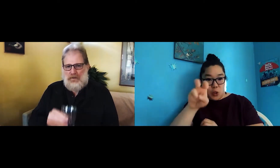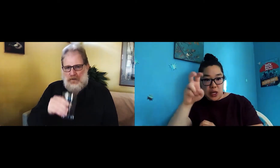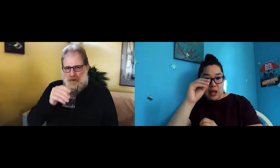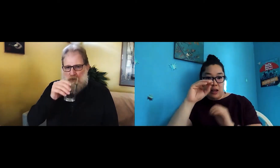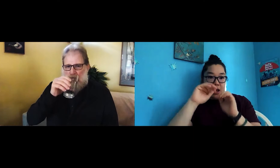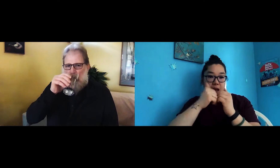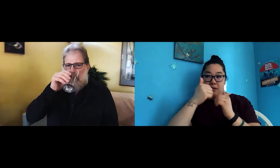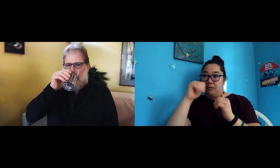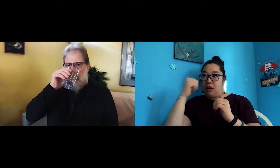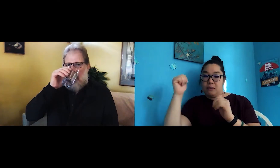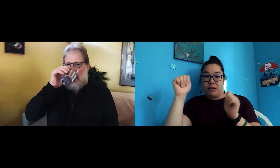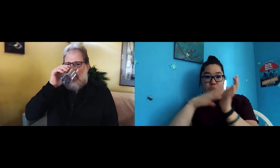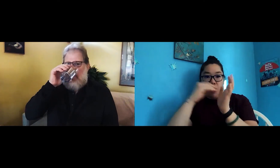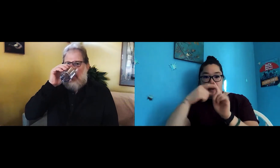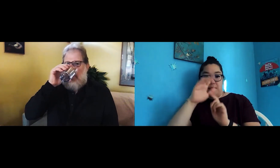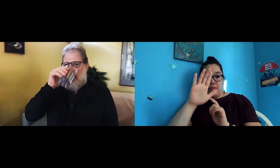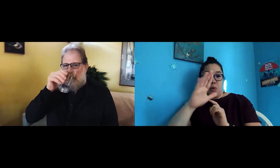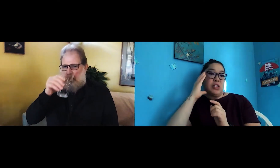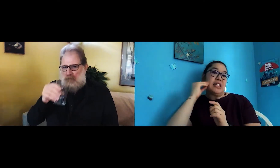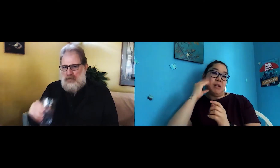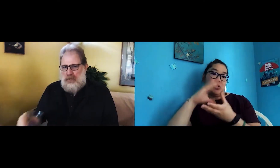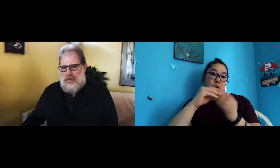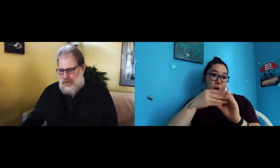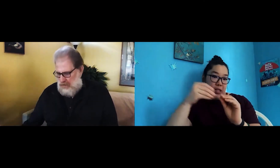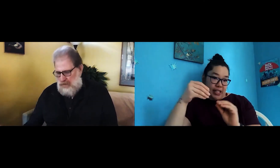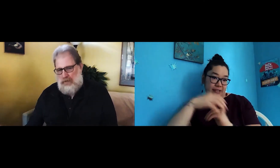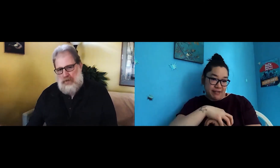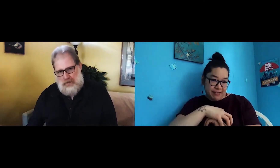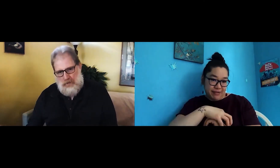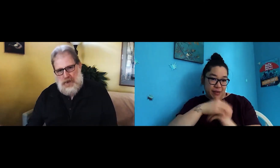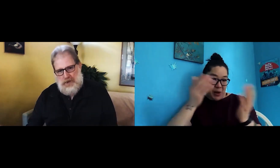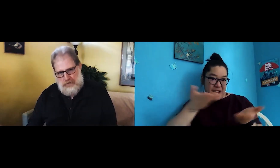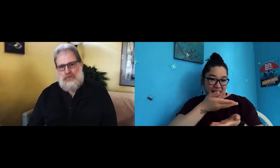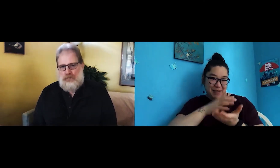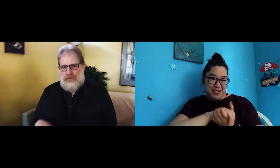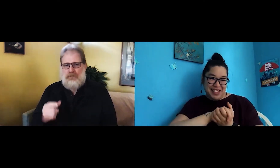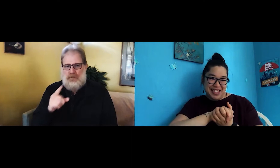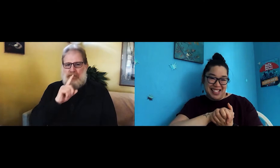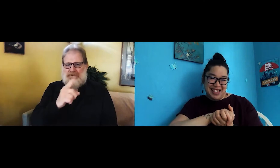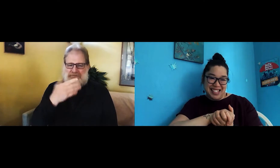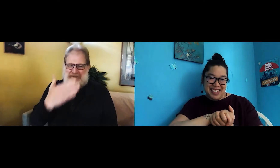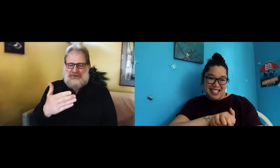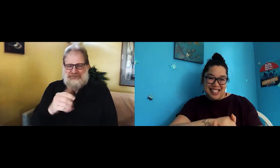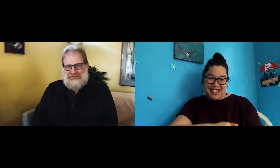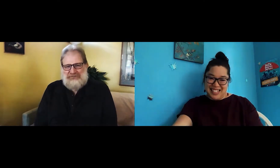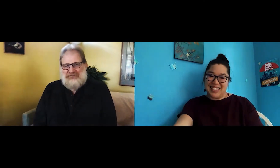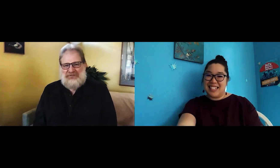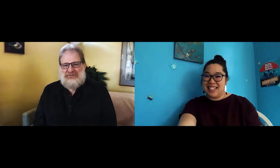your journey and give others the chance to learn from your experience. Welcome, Howie. Well, thank you.